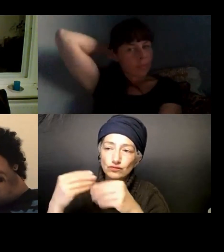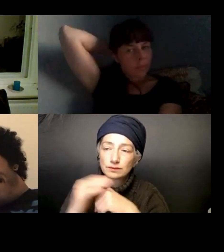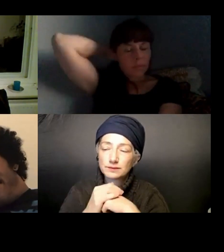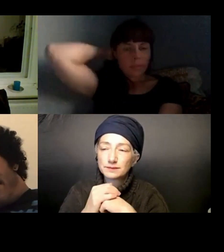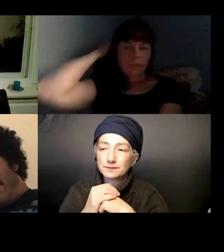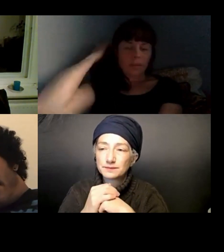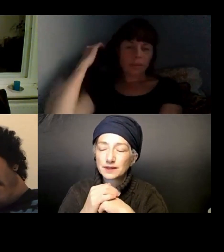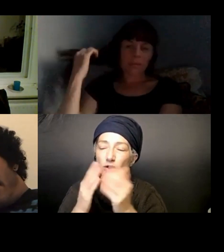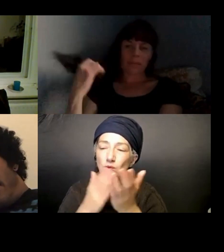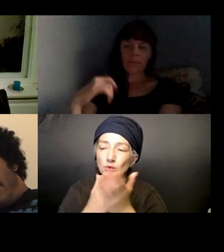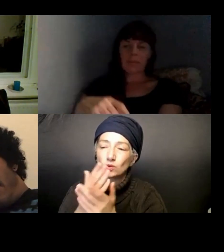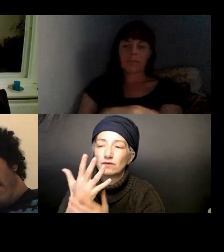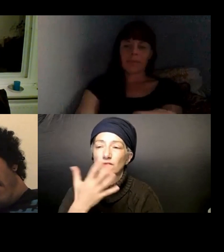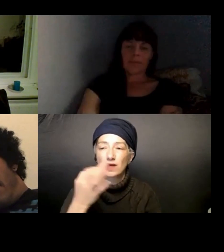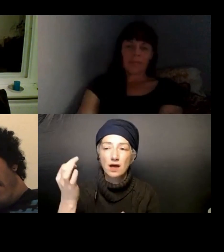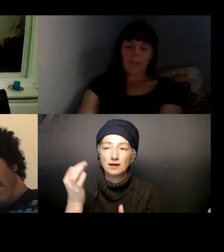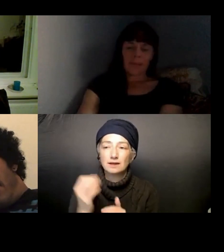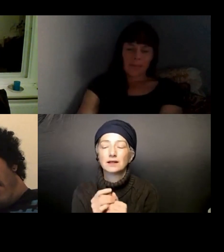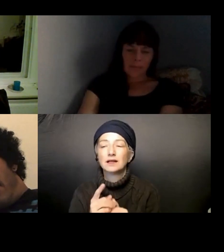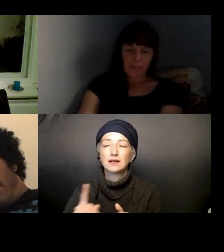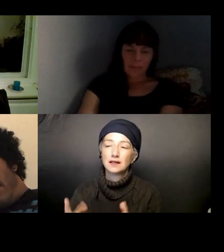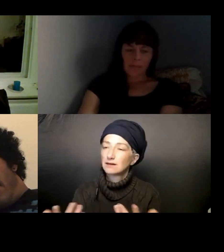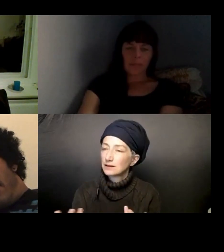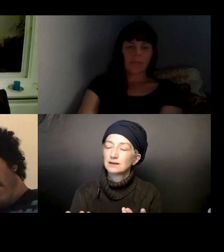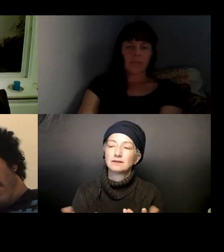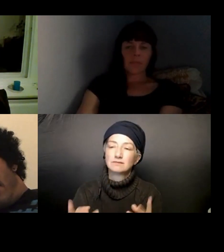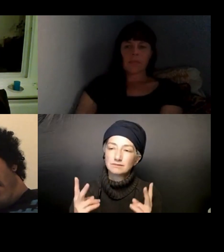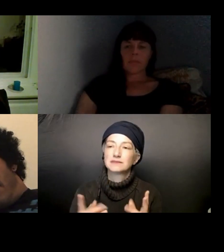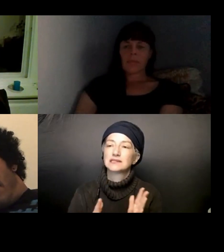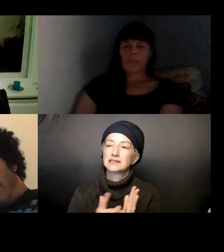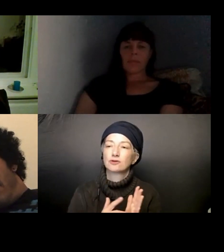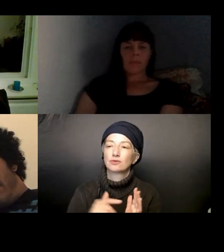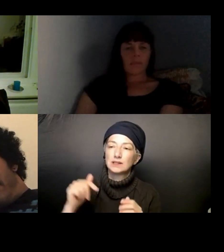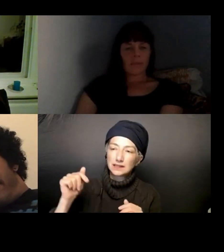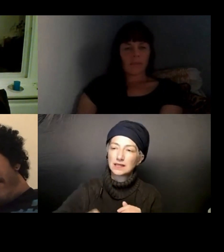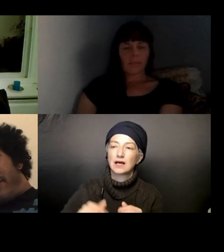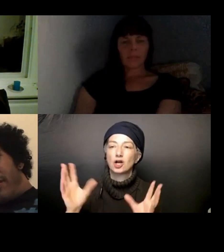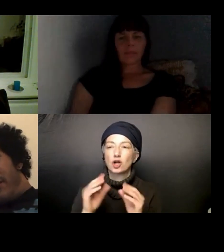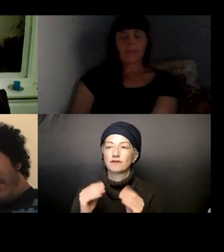who made this conference happen. Who were the ones building the community with us.